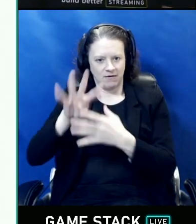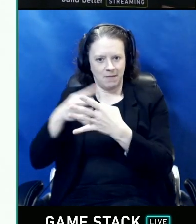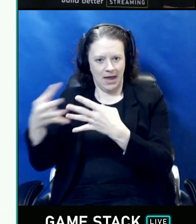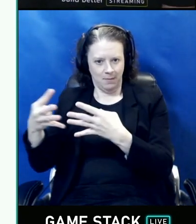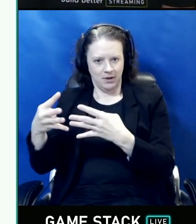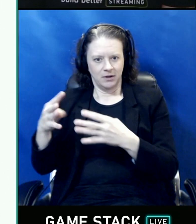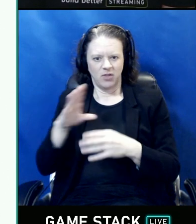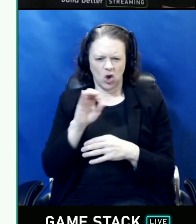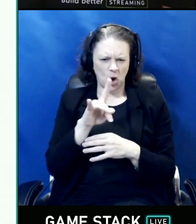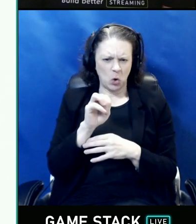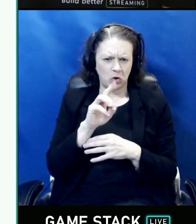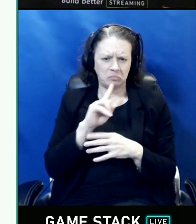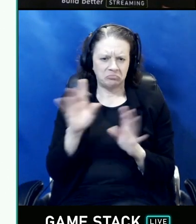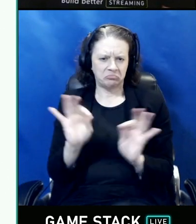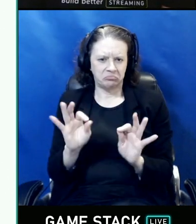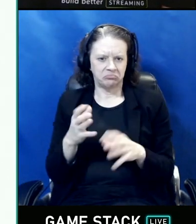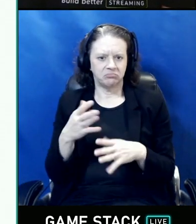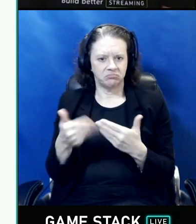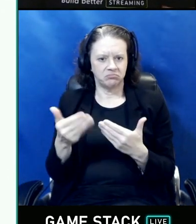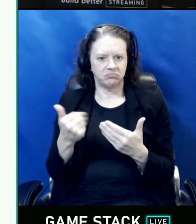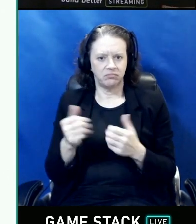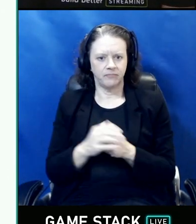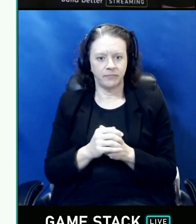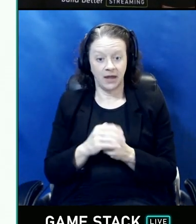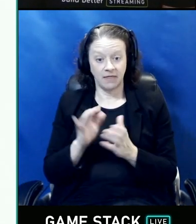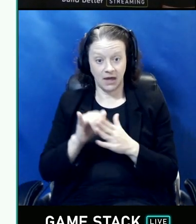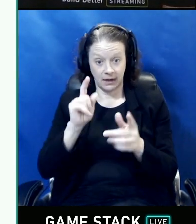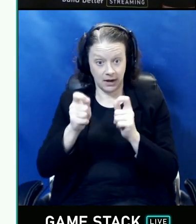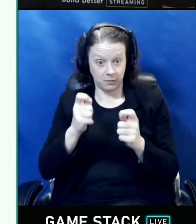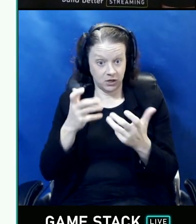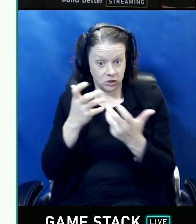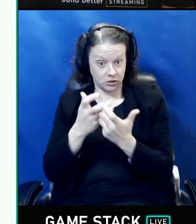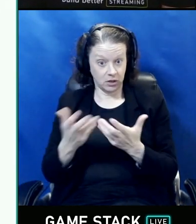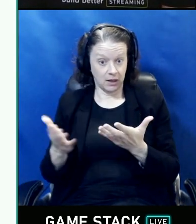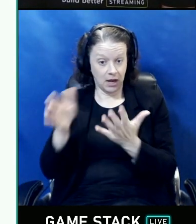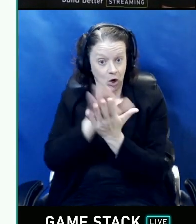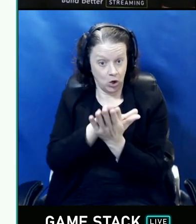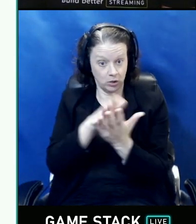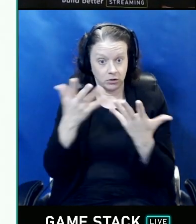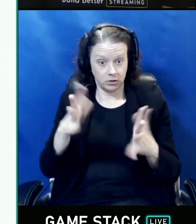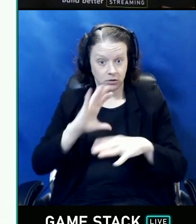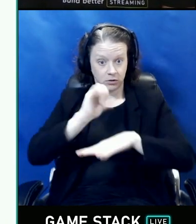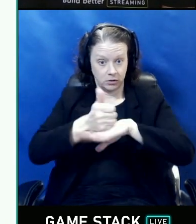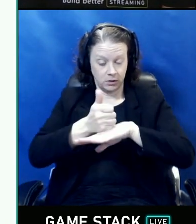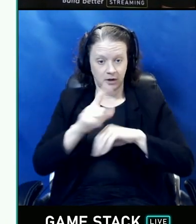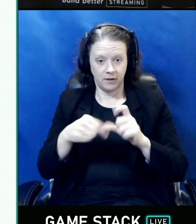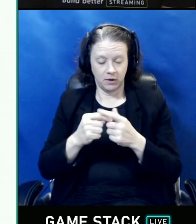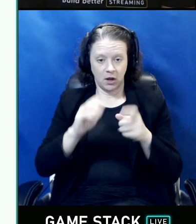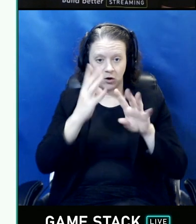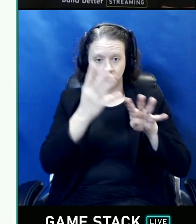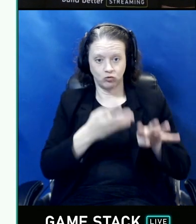And once we have that adaptation layer in place, we can route those touch events through the Unreal message handlers.